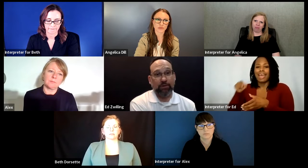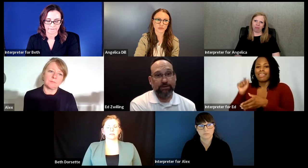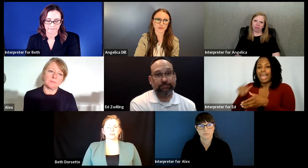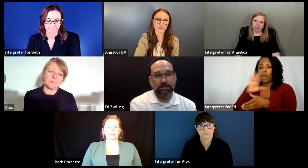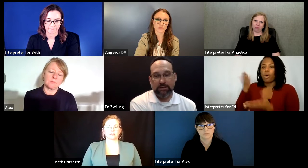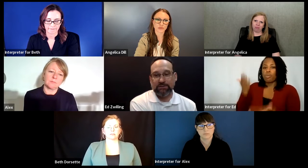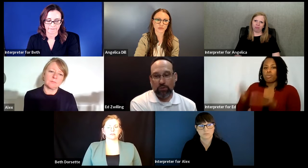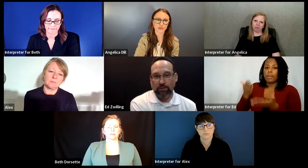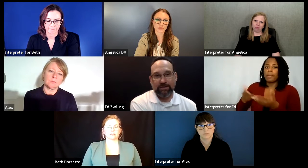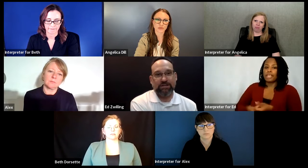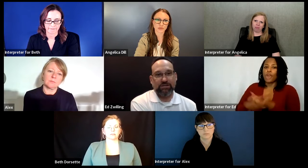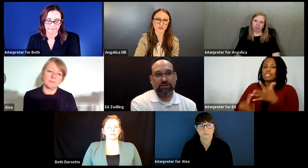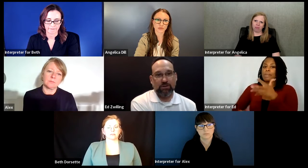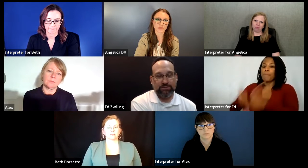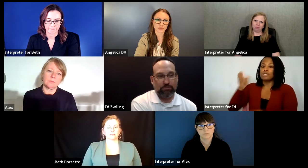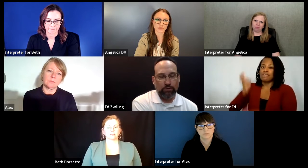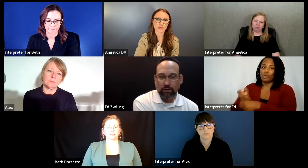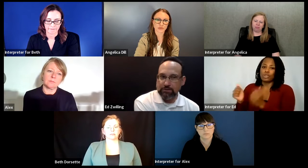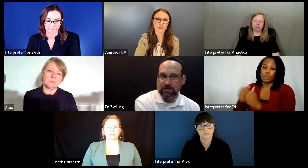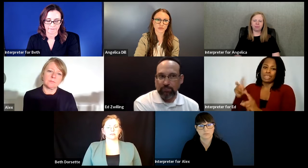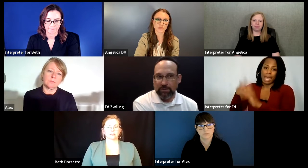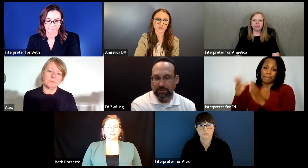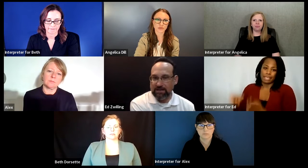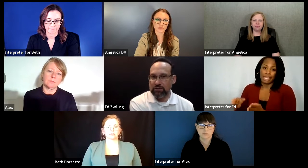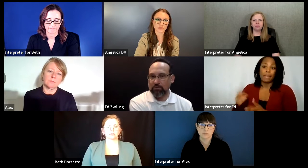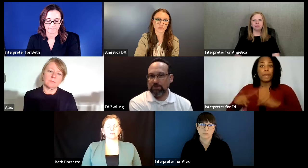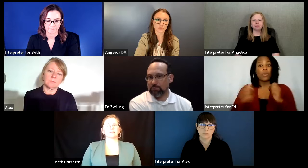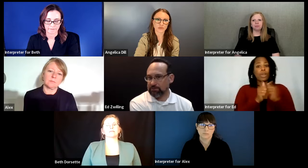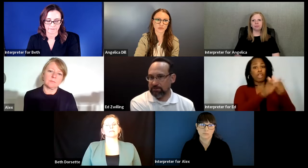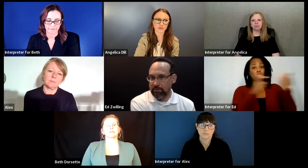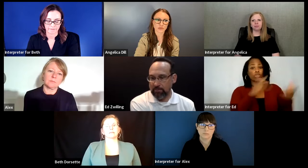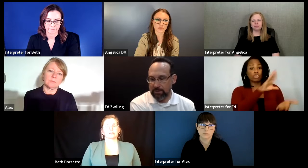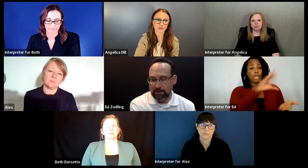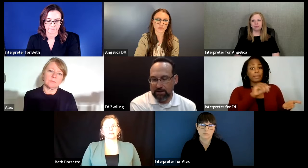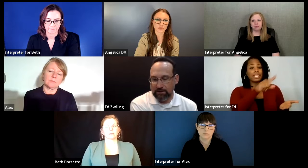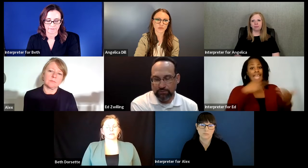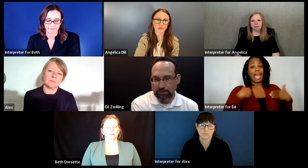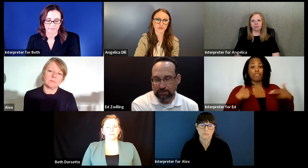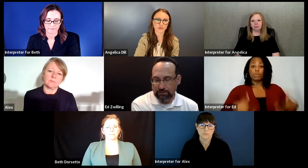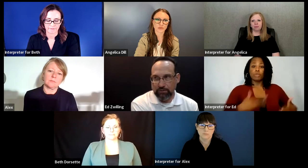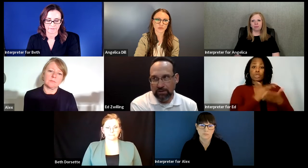the applicant. That's where all of the education comes in. But with a larger company that has a Human Resources Department, this really -- your